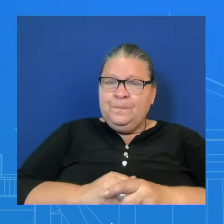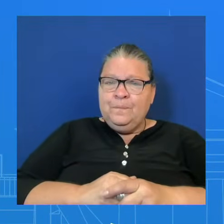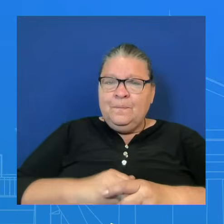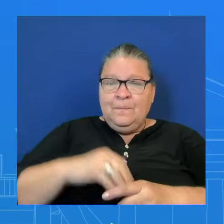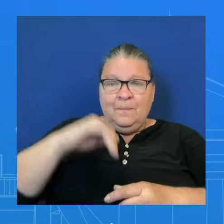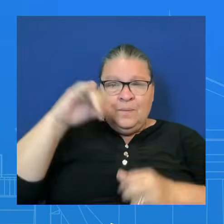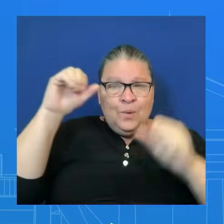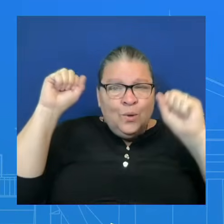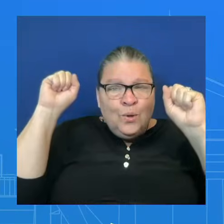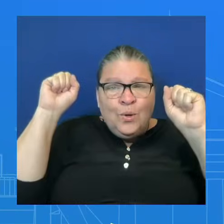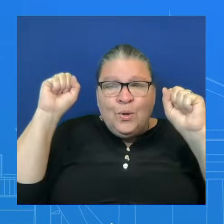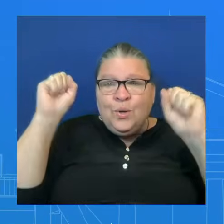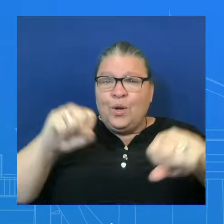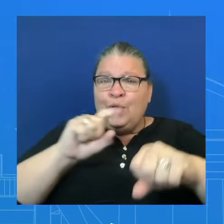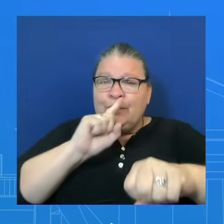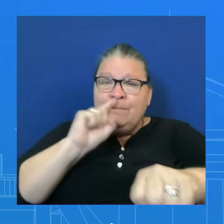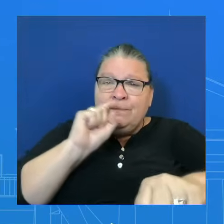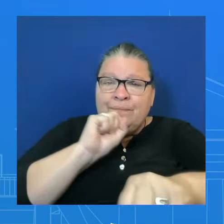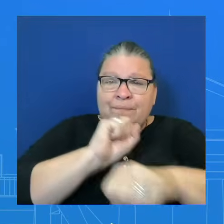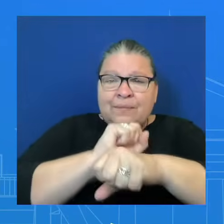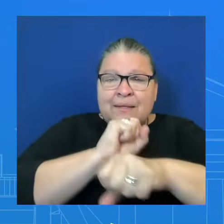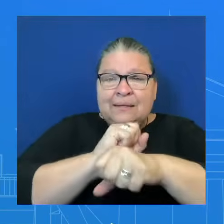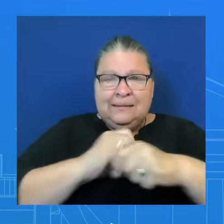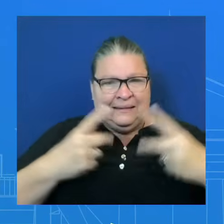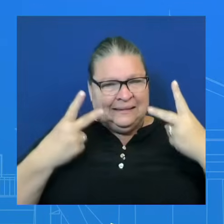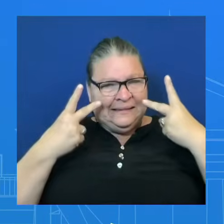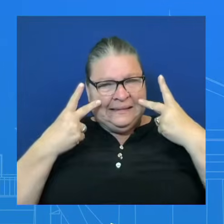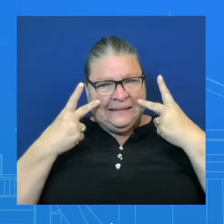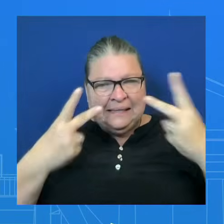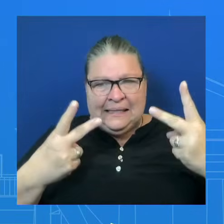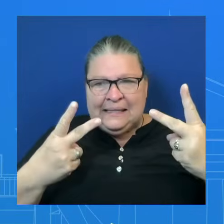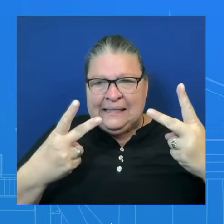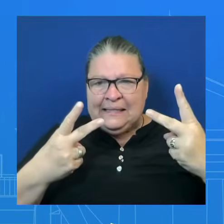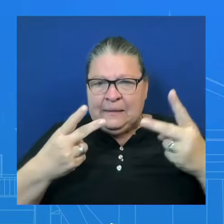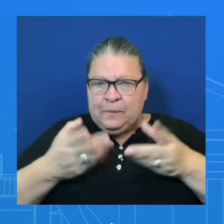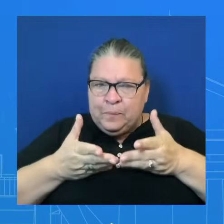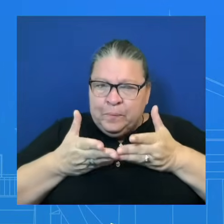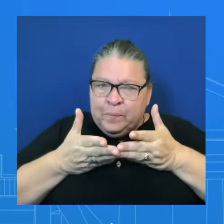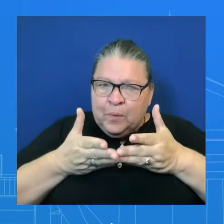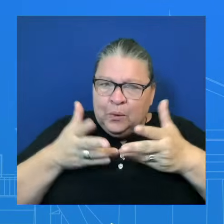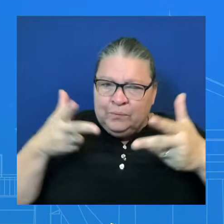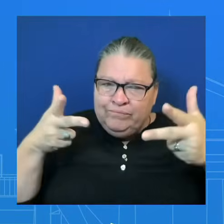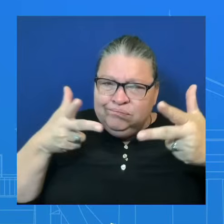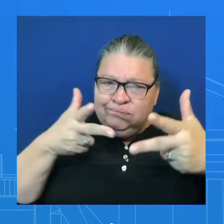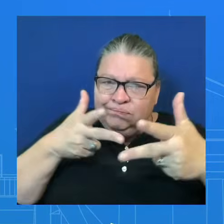No call for that. It's unsafe. It's unprofessional. And as to why they're doing it, I think, again --